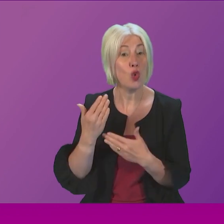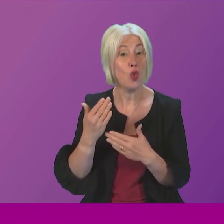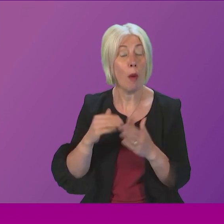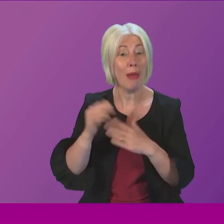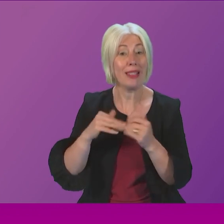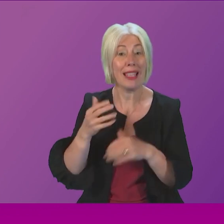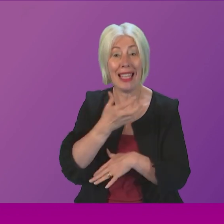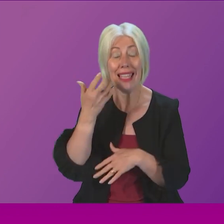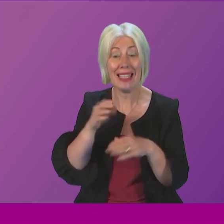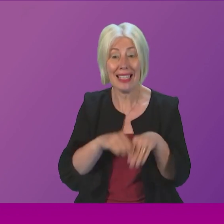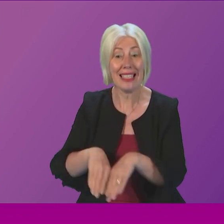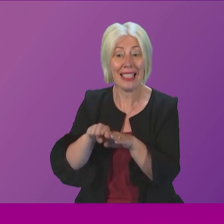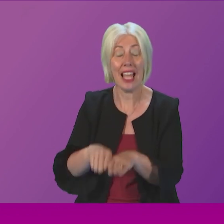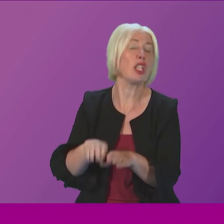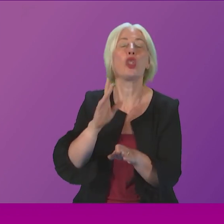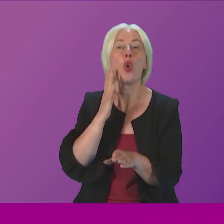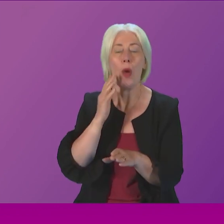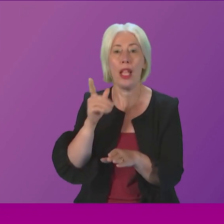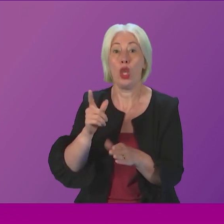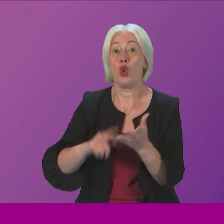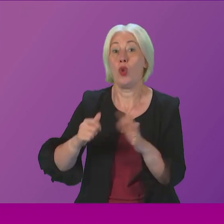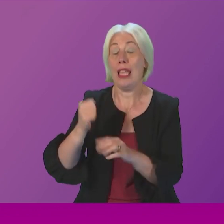be fully realised only when the United Kingdom Government does what it has been promising